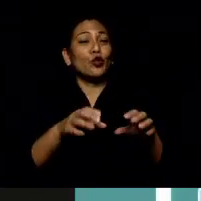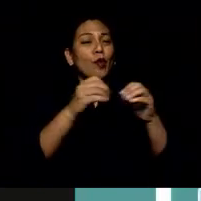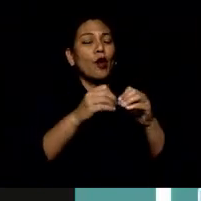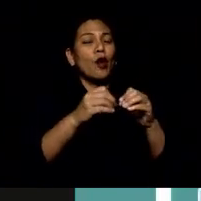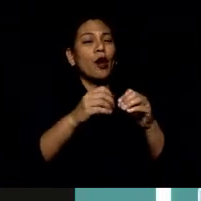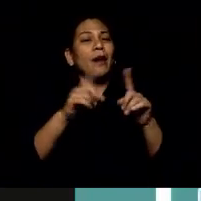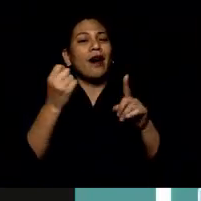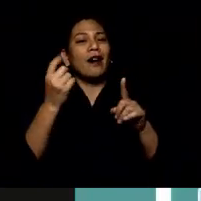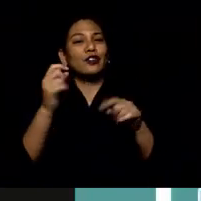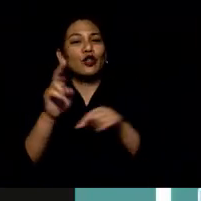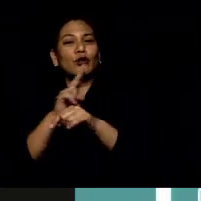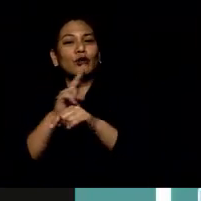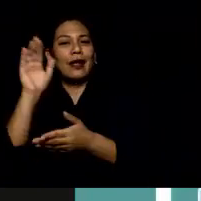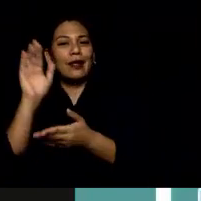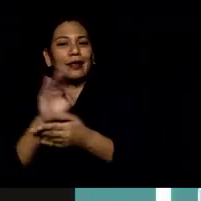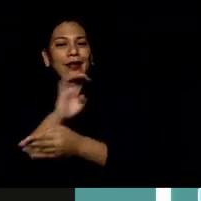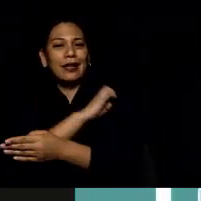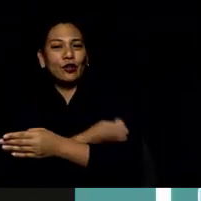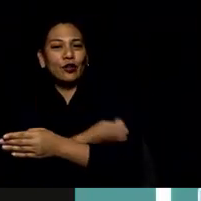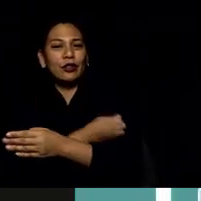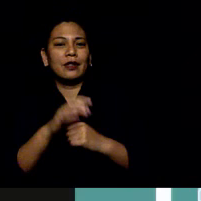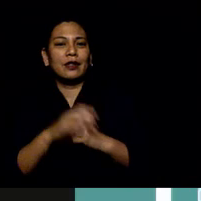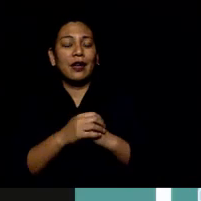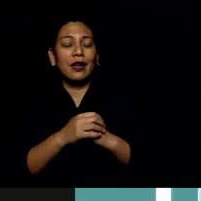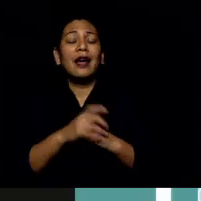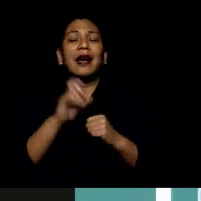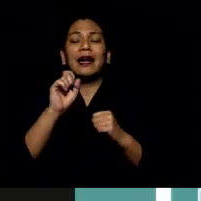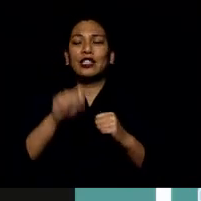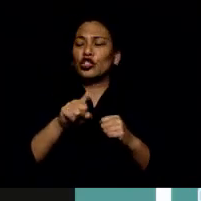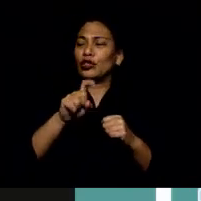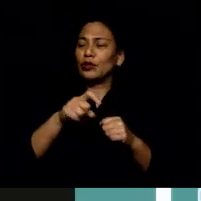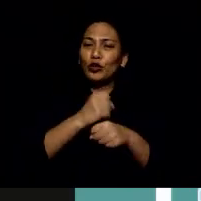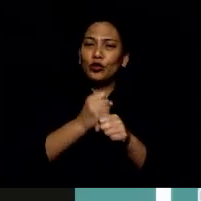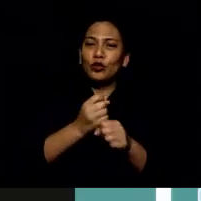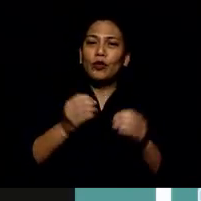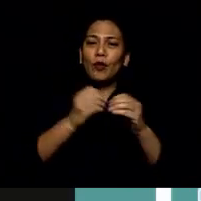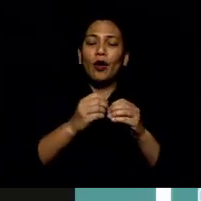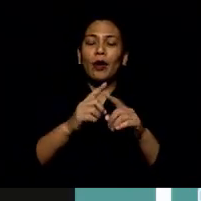We have to produce more renewable energy, clean energy, and then really important